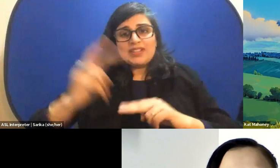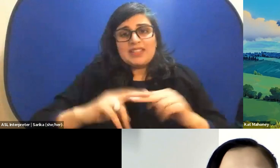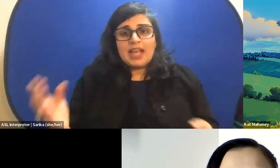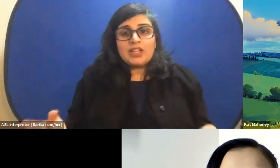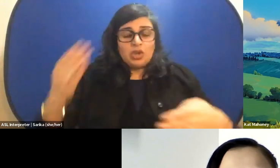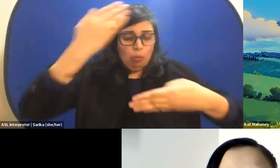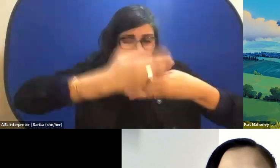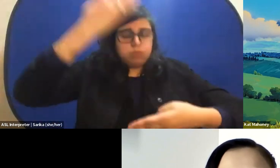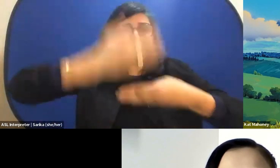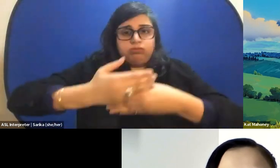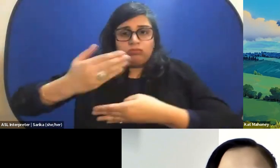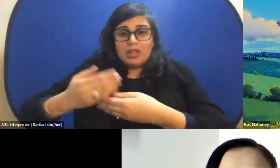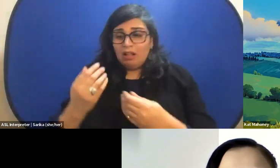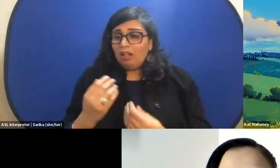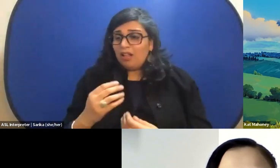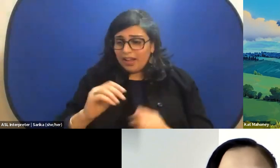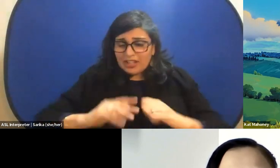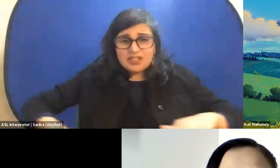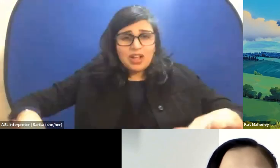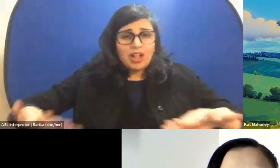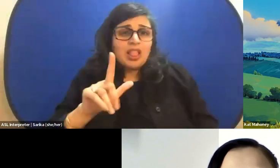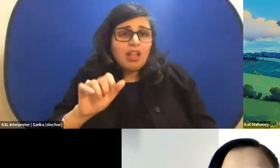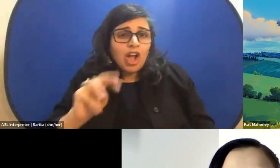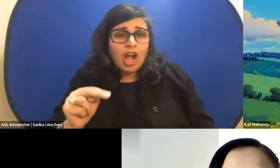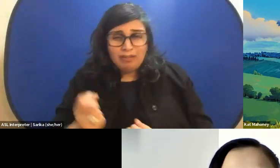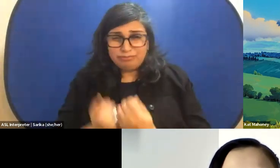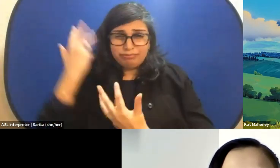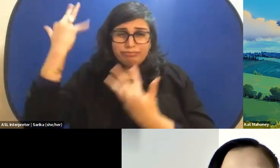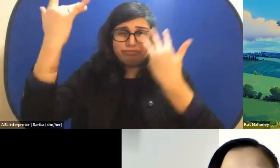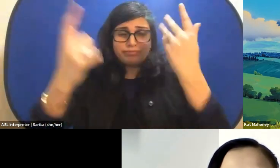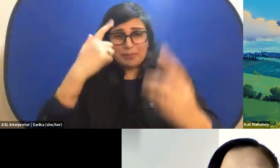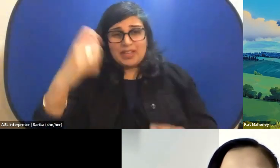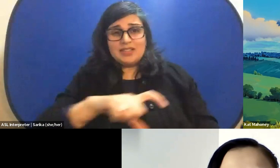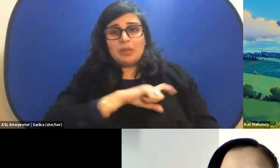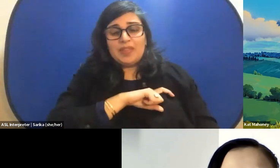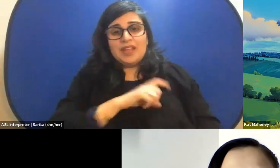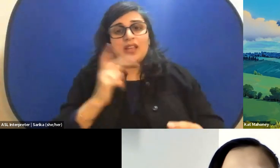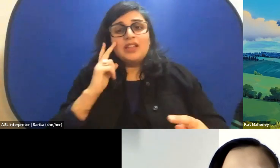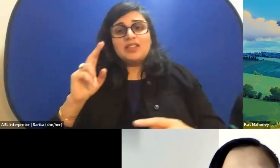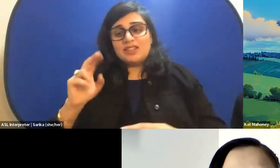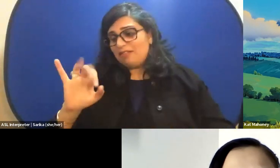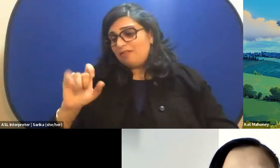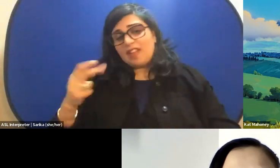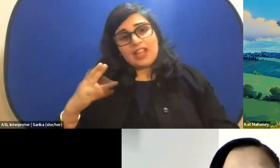grenades land at the shell gas station. I saw people in their apartment buildings had to close their